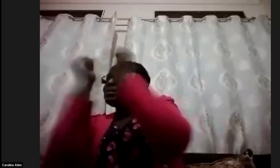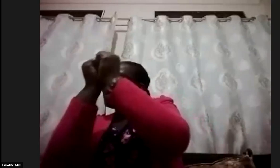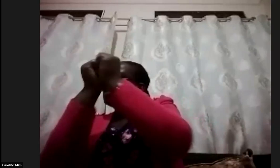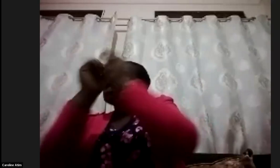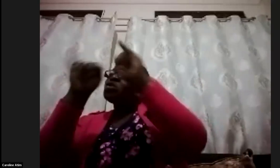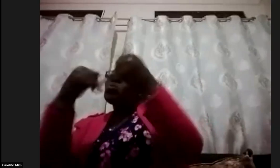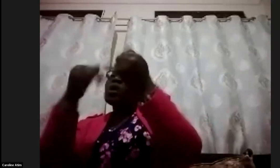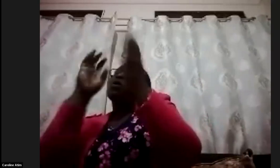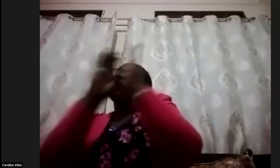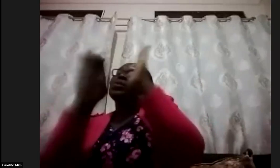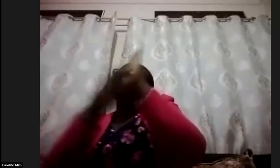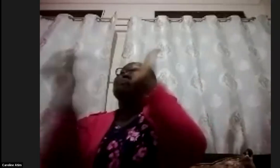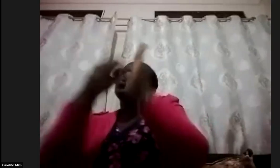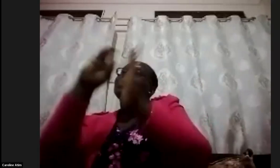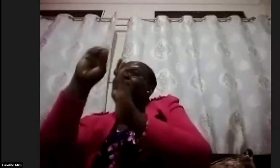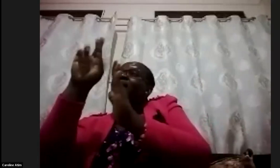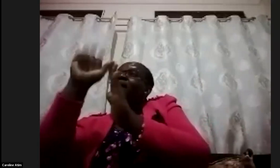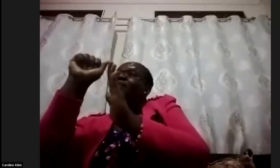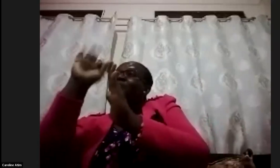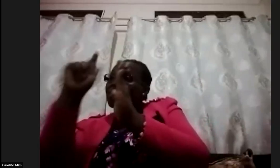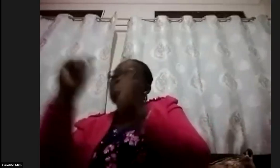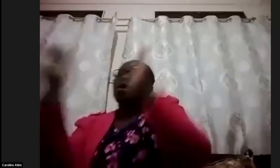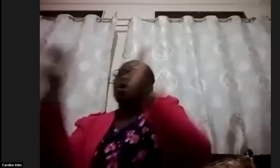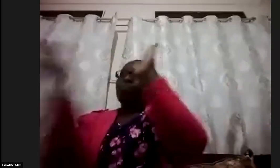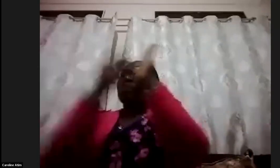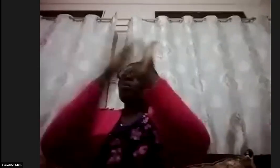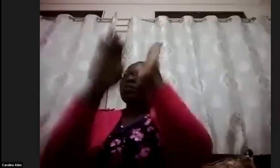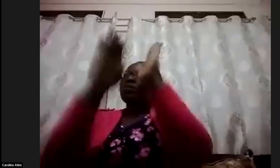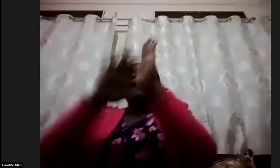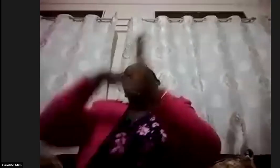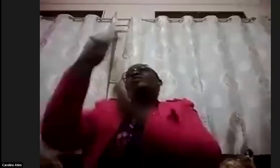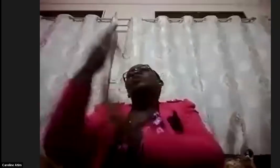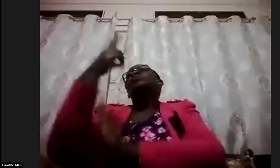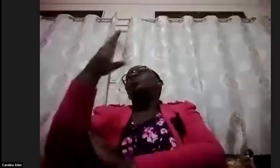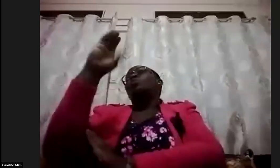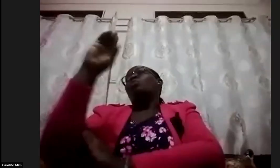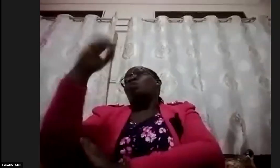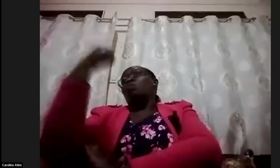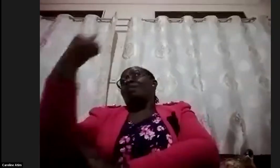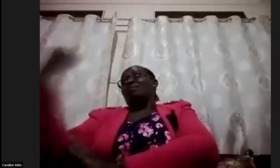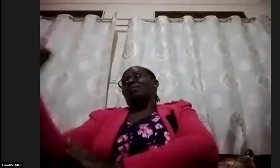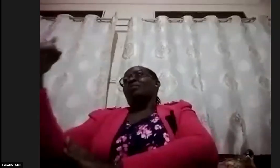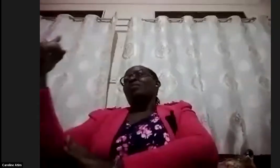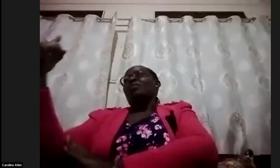constitution. That was 2007 was when we